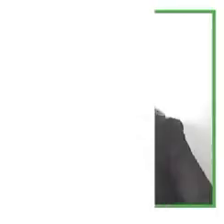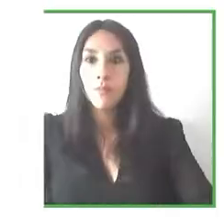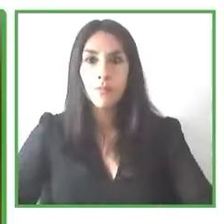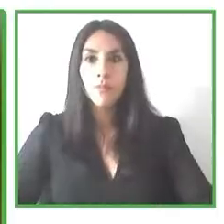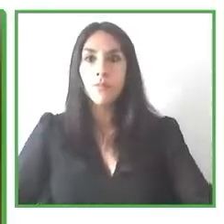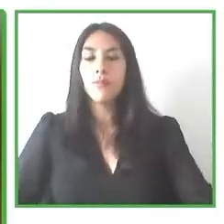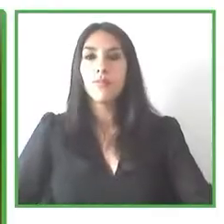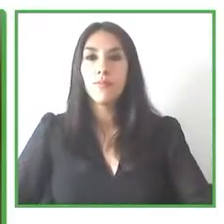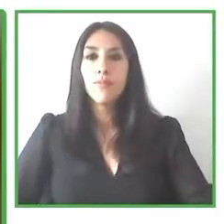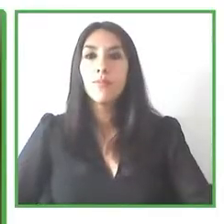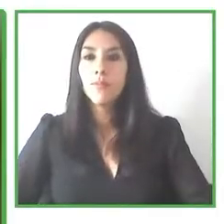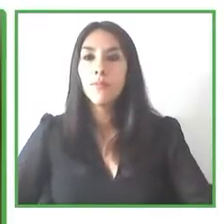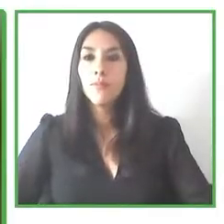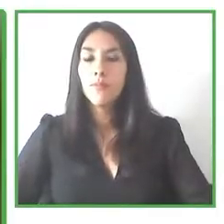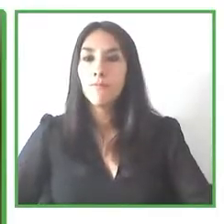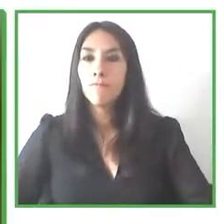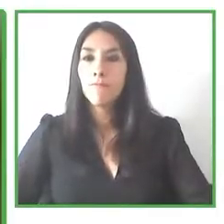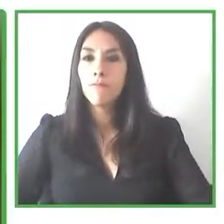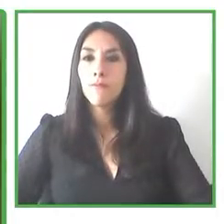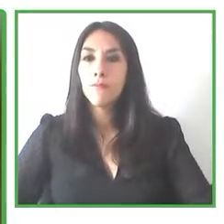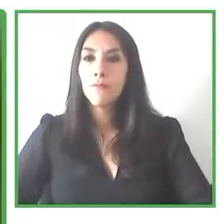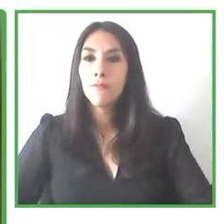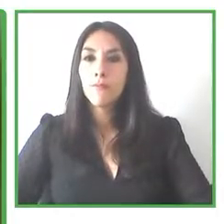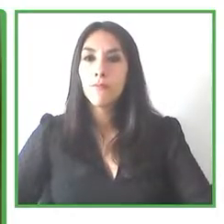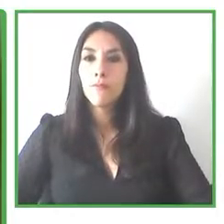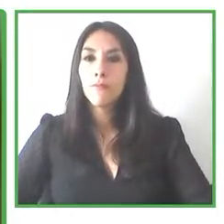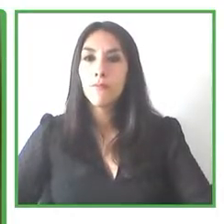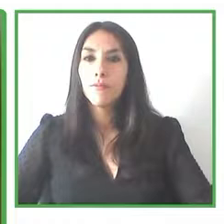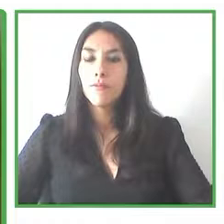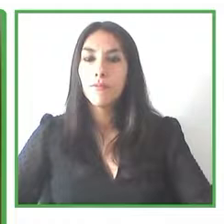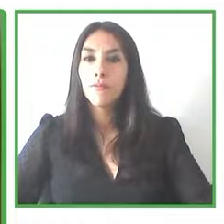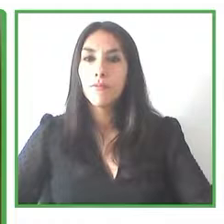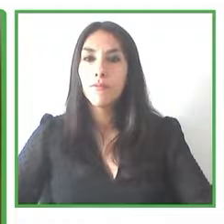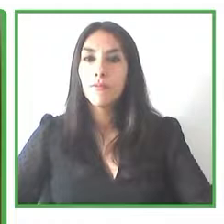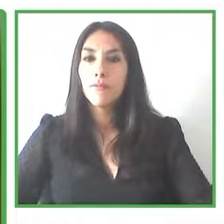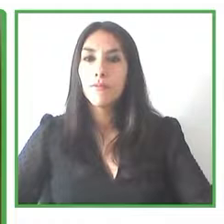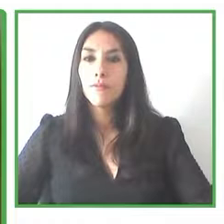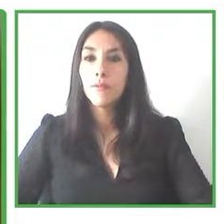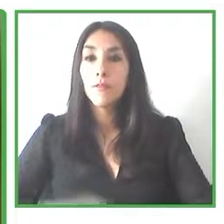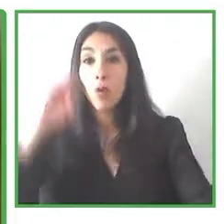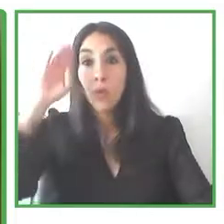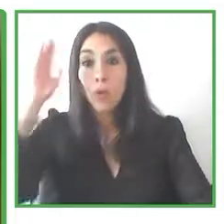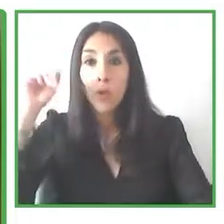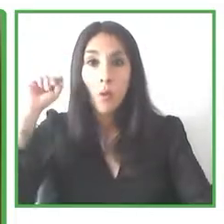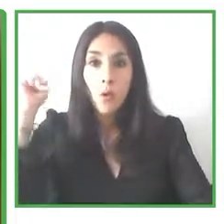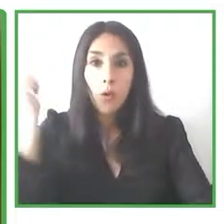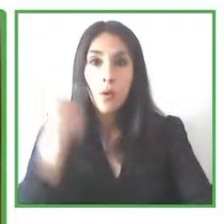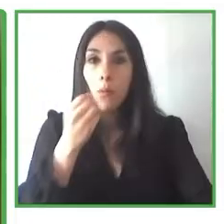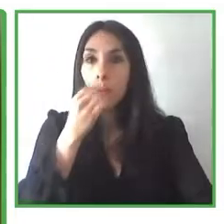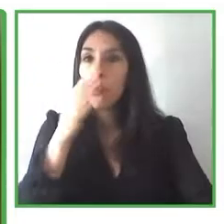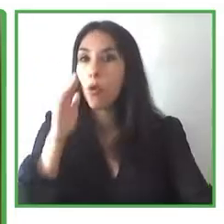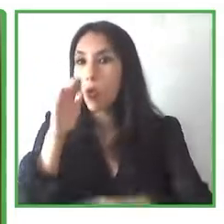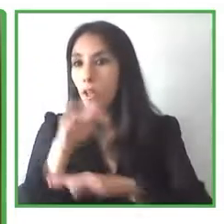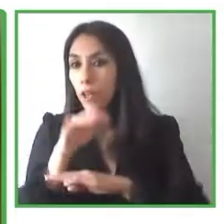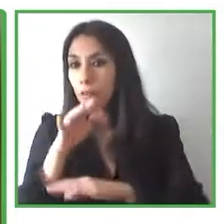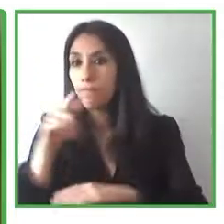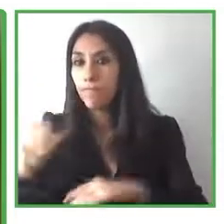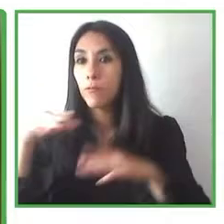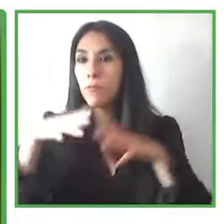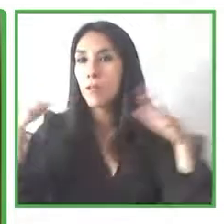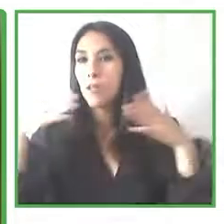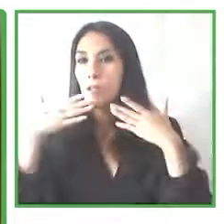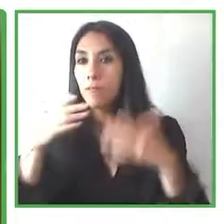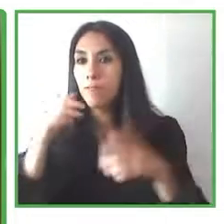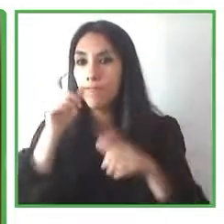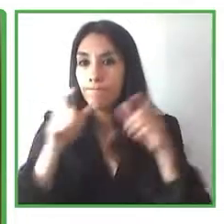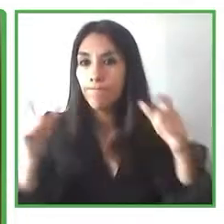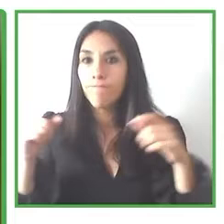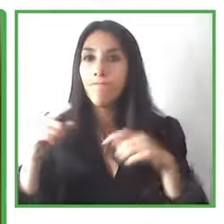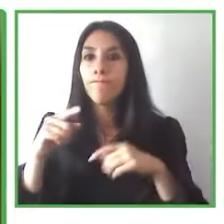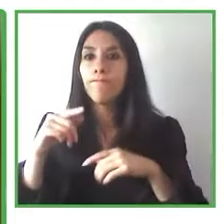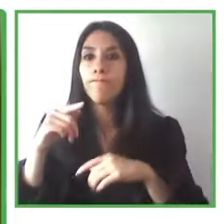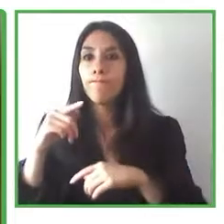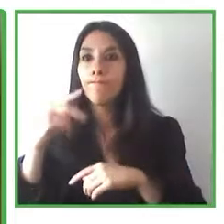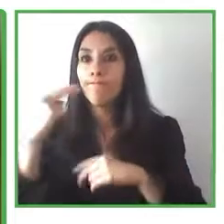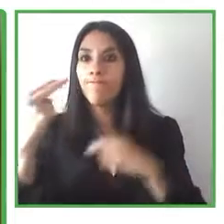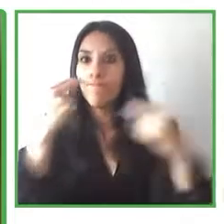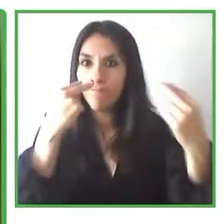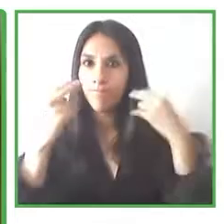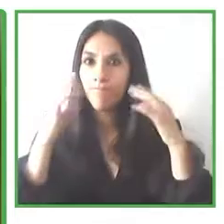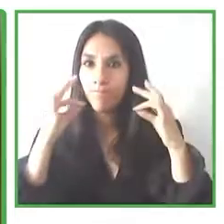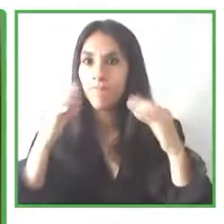Good afternoon everyone thank you for being here and thank you to Zero Project for Latinamerica